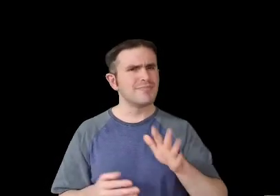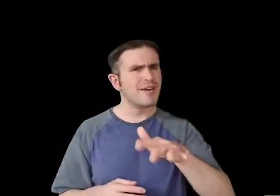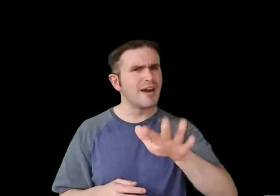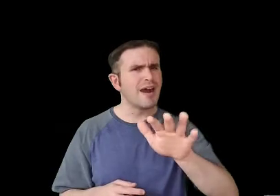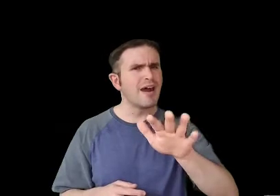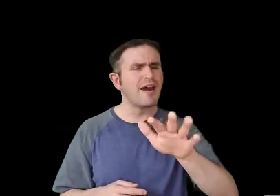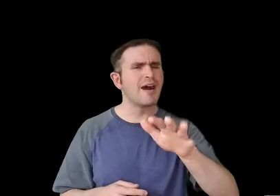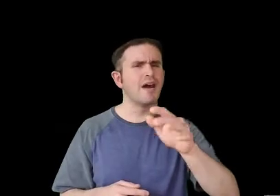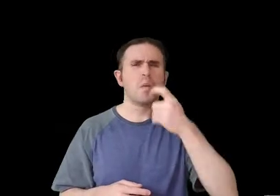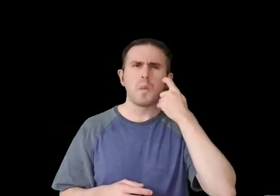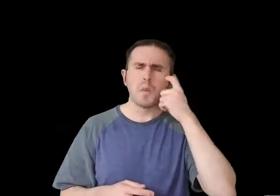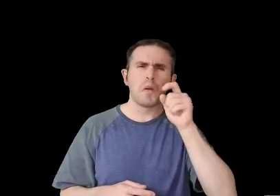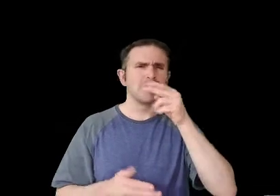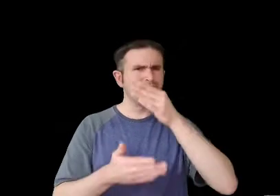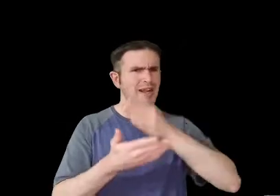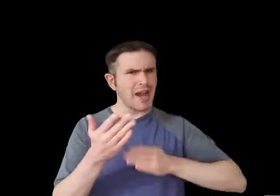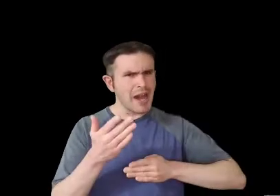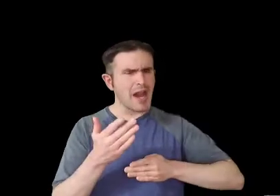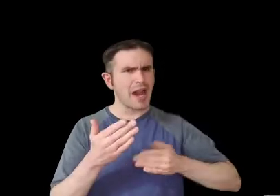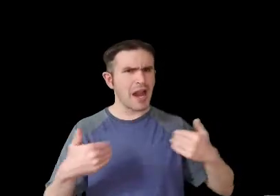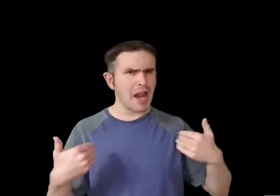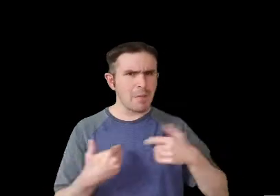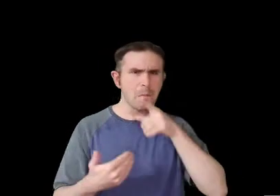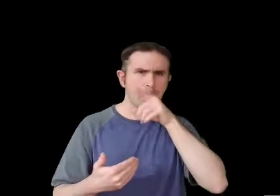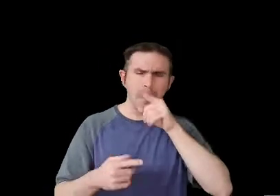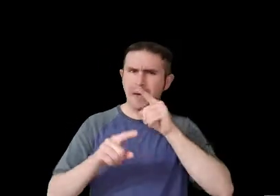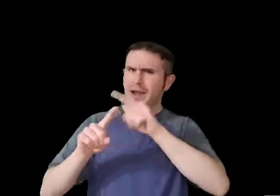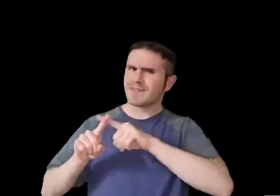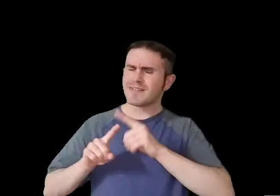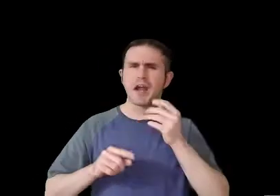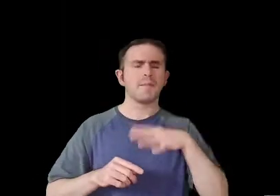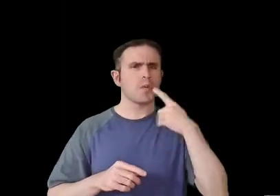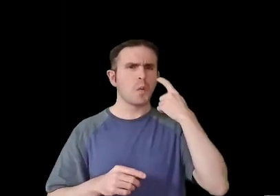have you ever noticed, though, that there are some creatures that when you look at